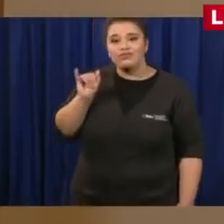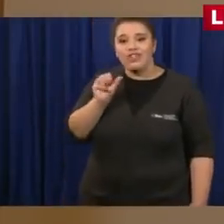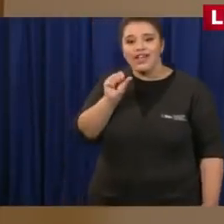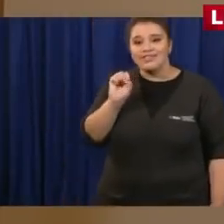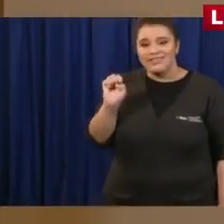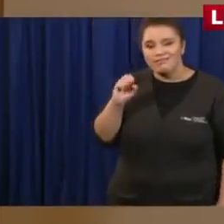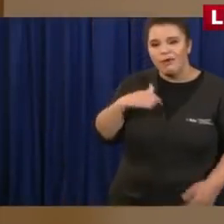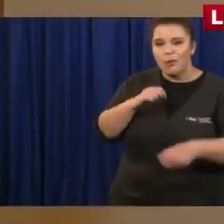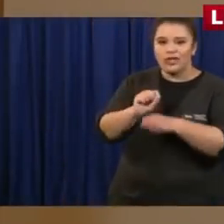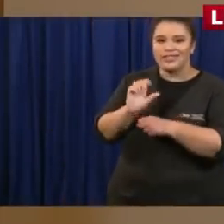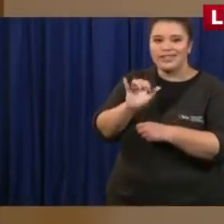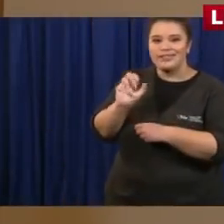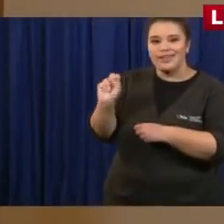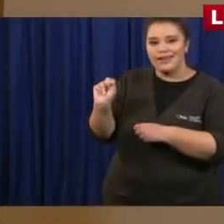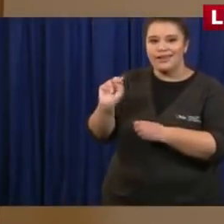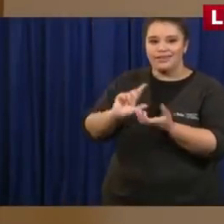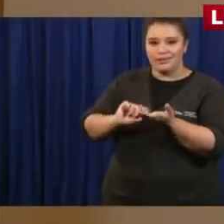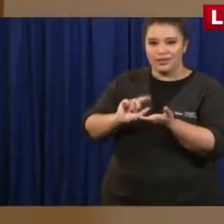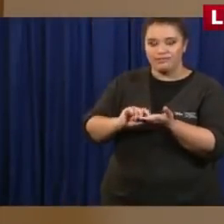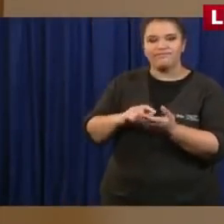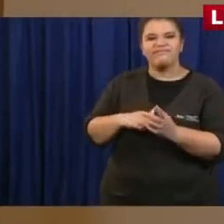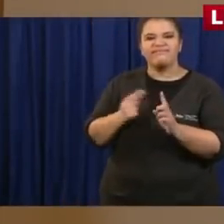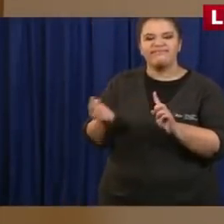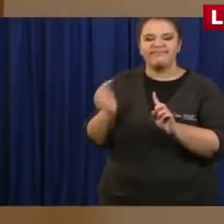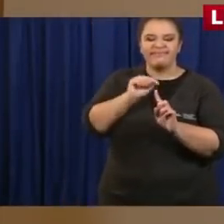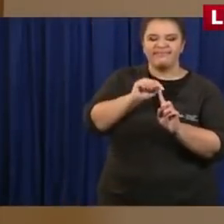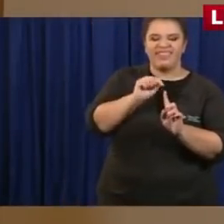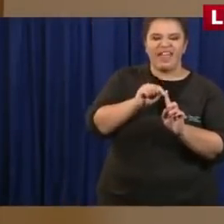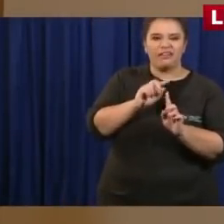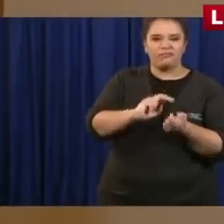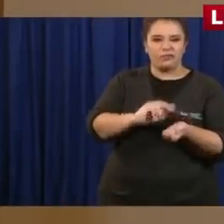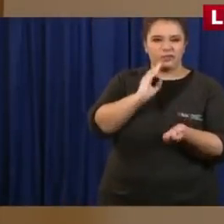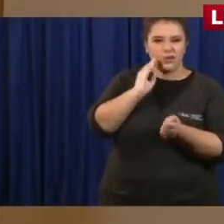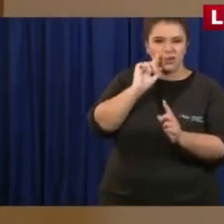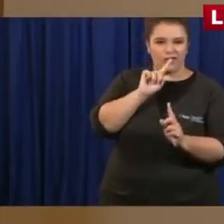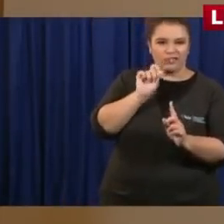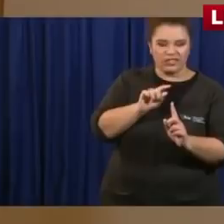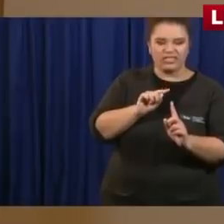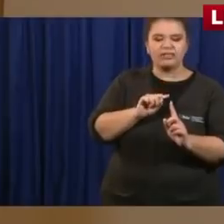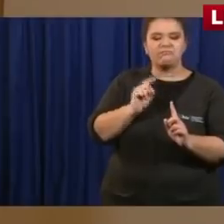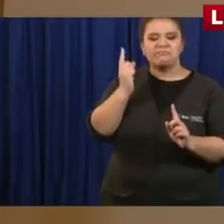THANK YOU FOR YOUR WORK.